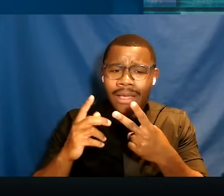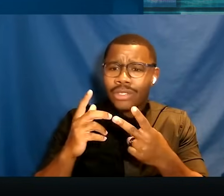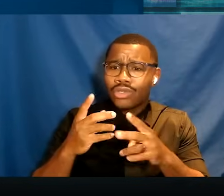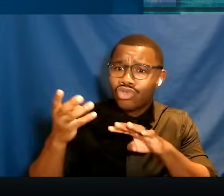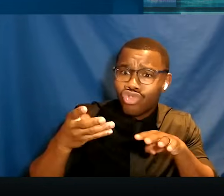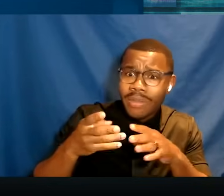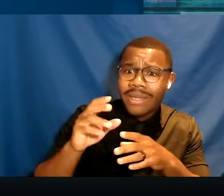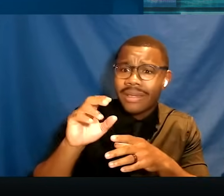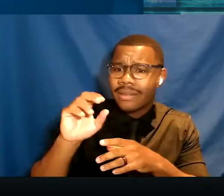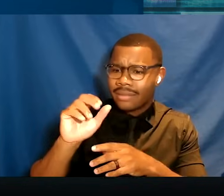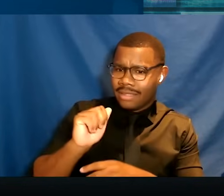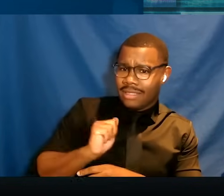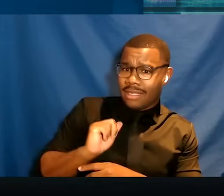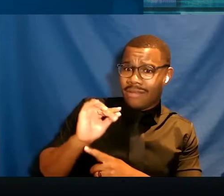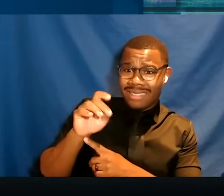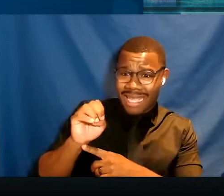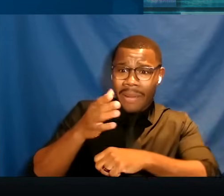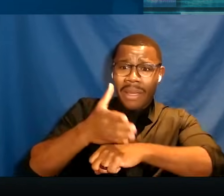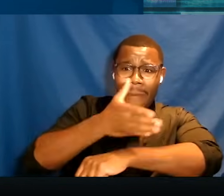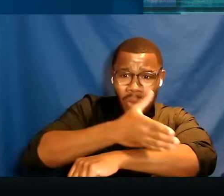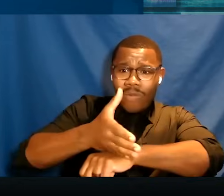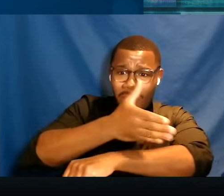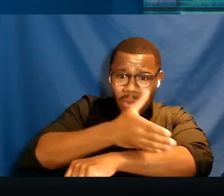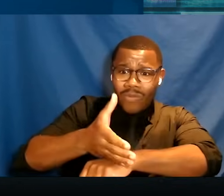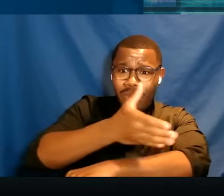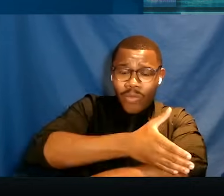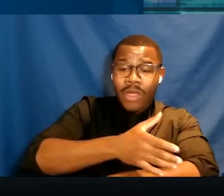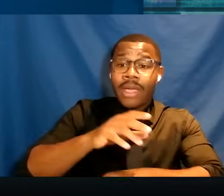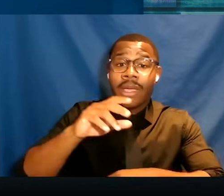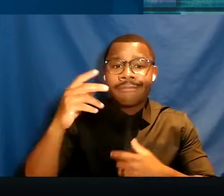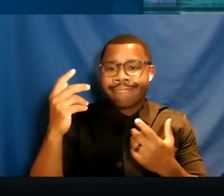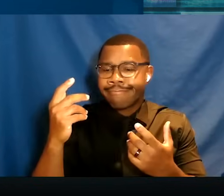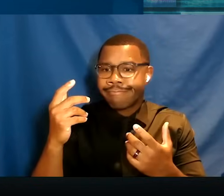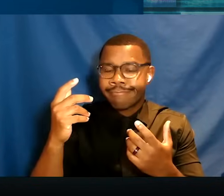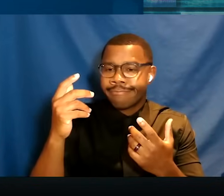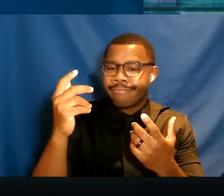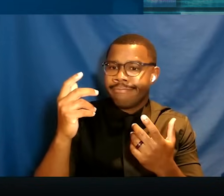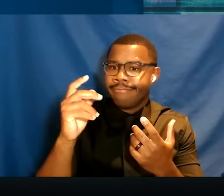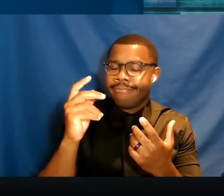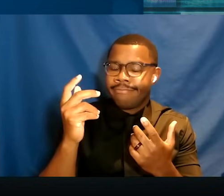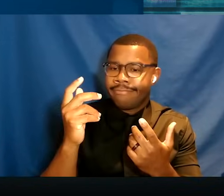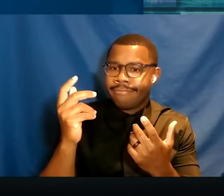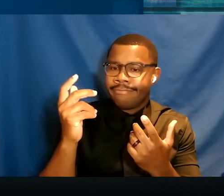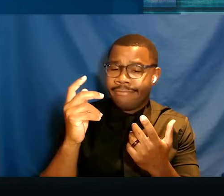that it would really, it would really be, I think a potentially historic mistake